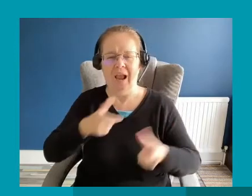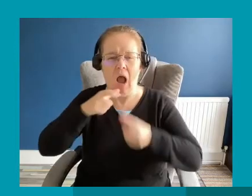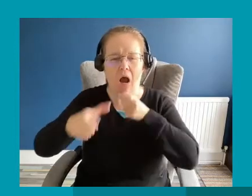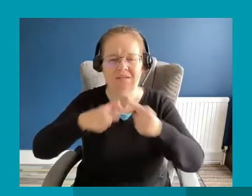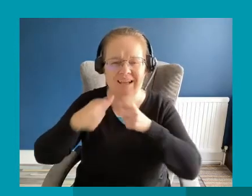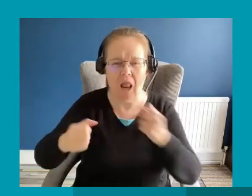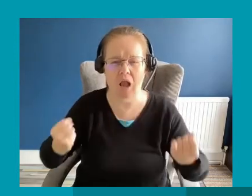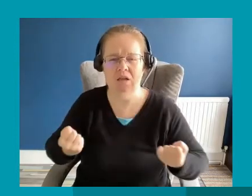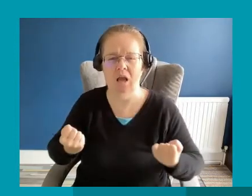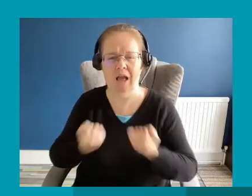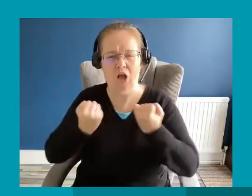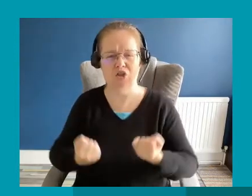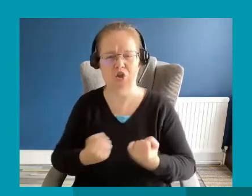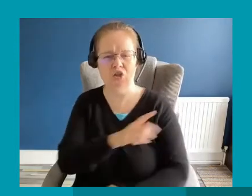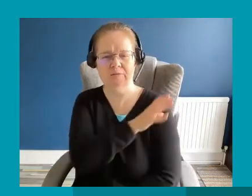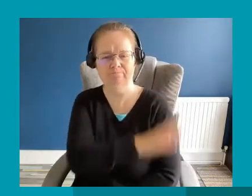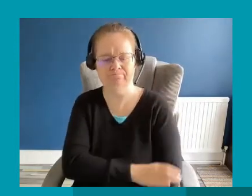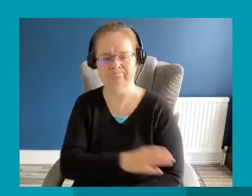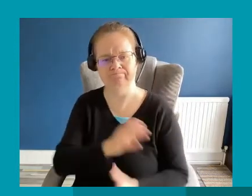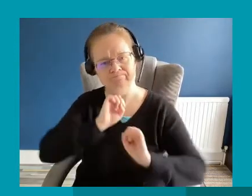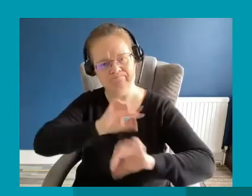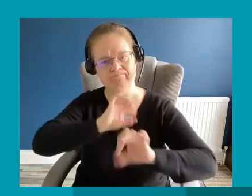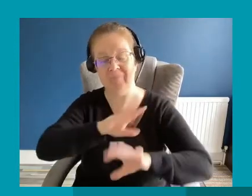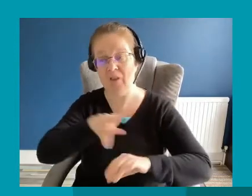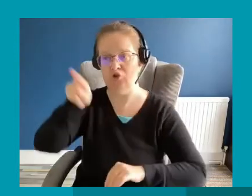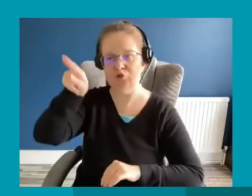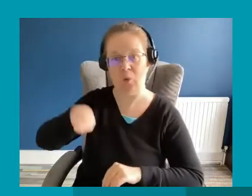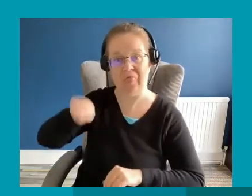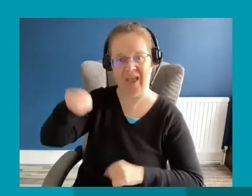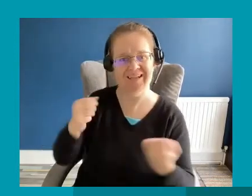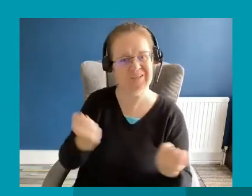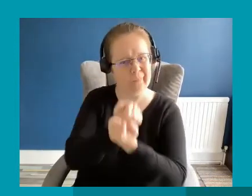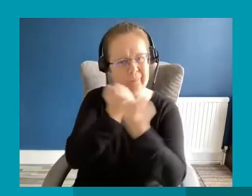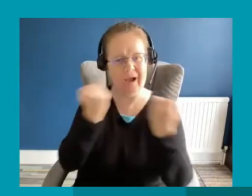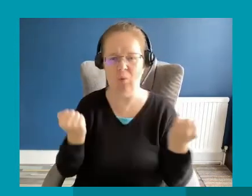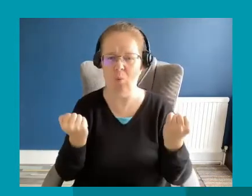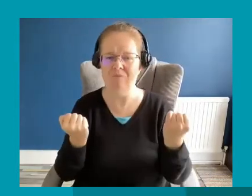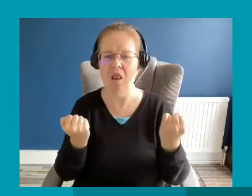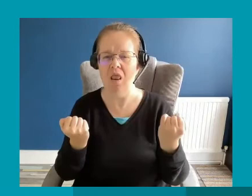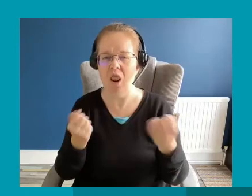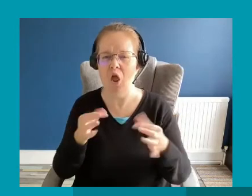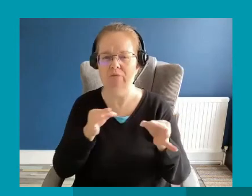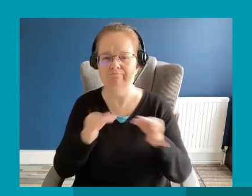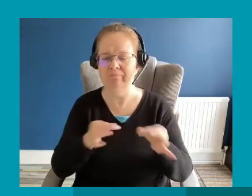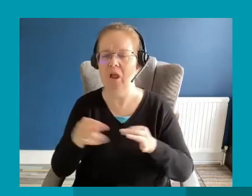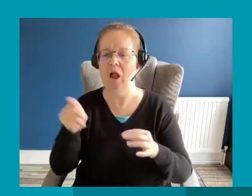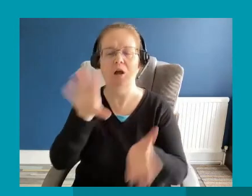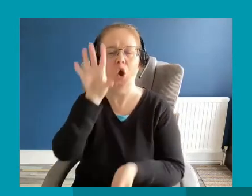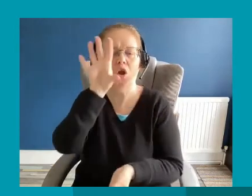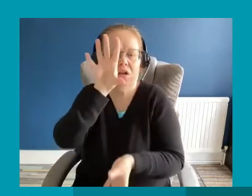So this is a powerful little device that you can actually use in a very, very, very concise and efficient way.